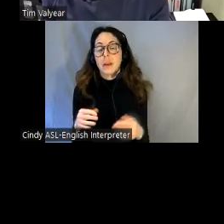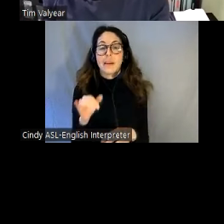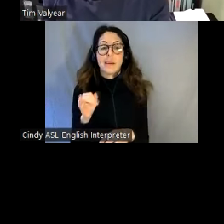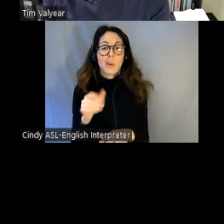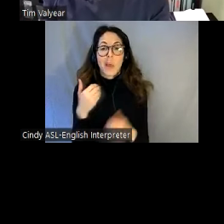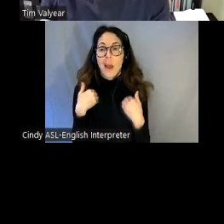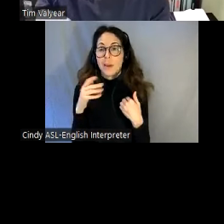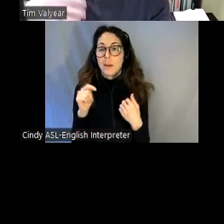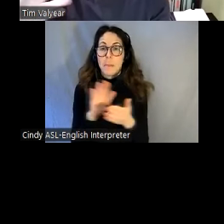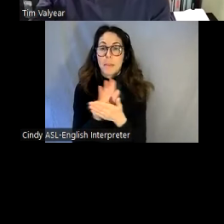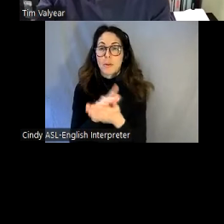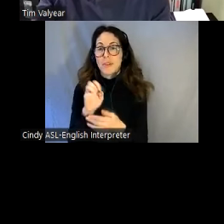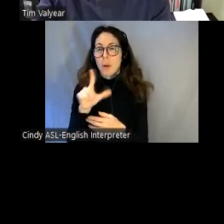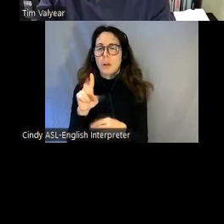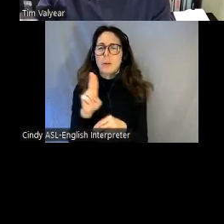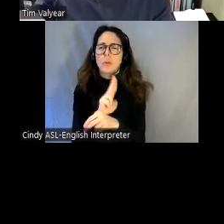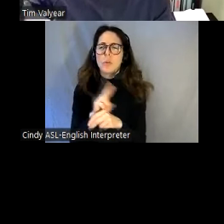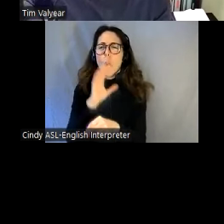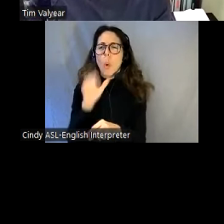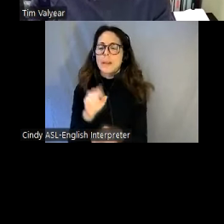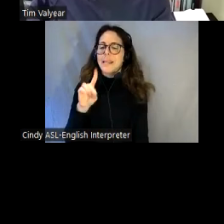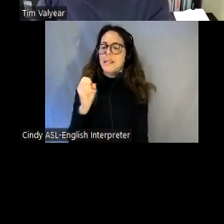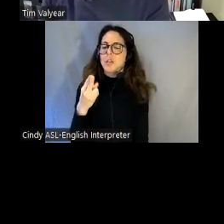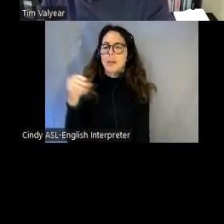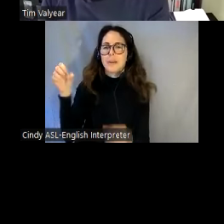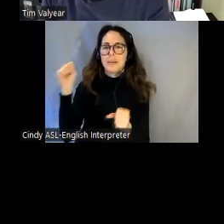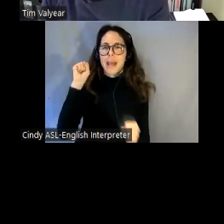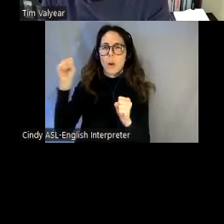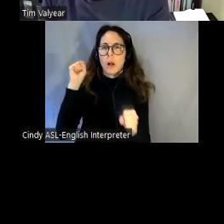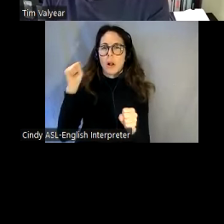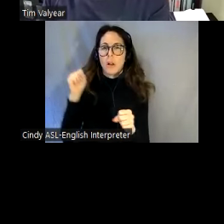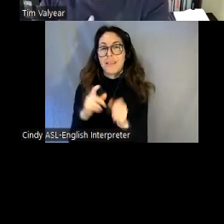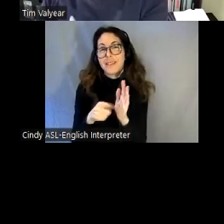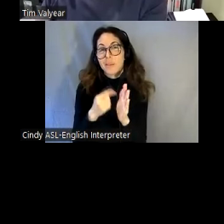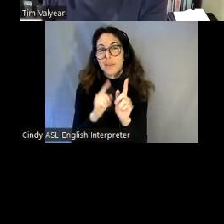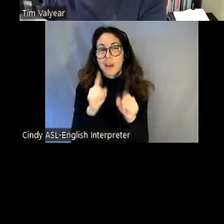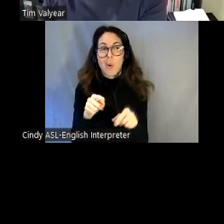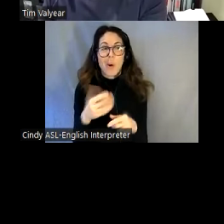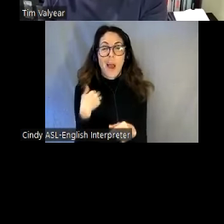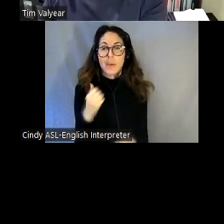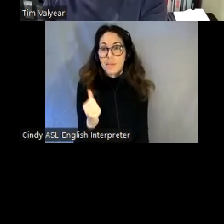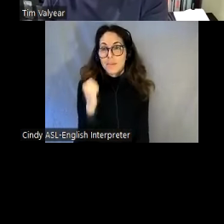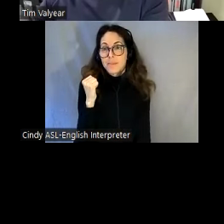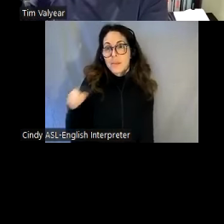garbage. Obviously, not everybody has those types of things. I would encourage you to take old dish towels and